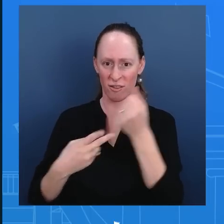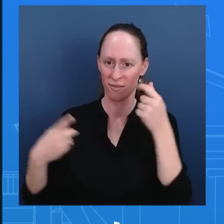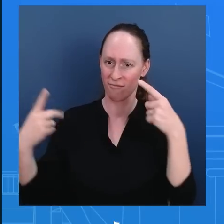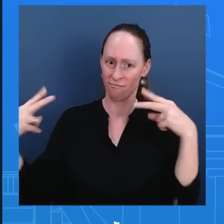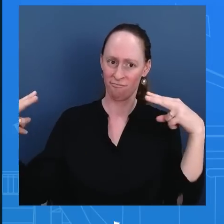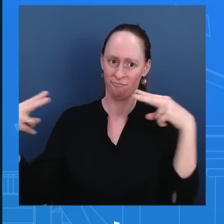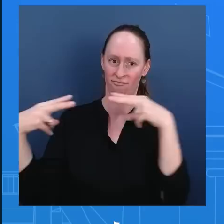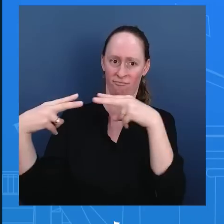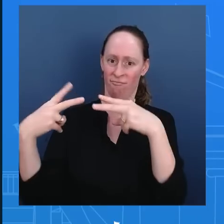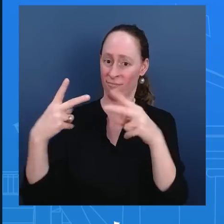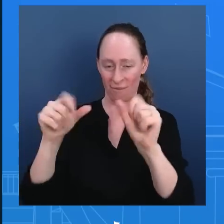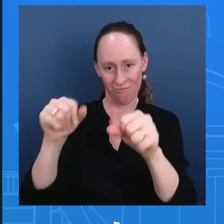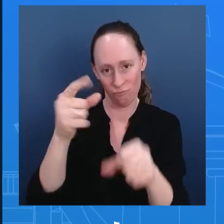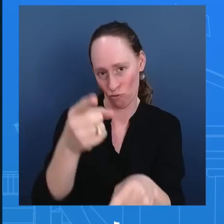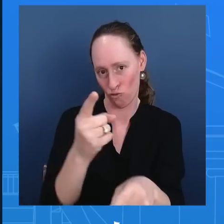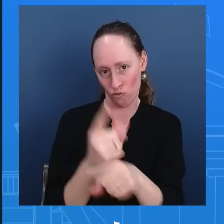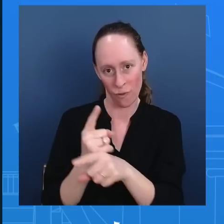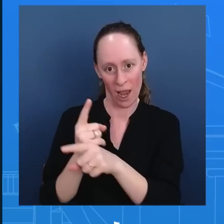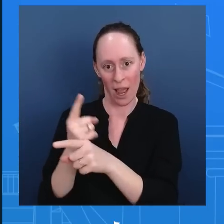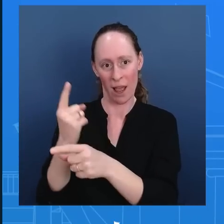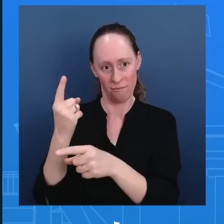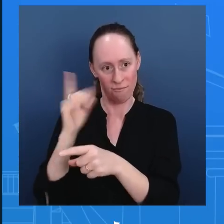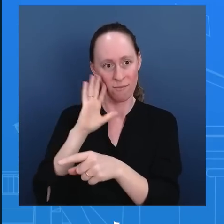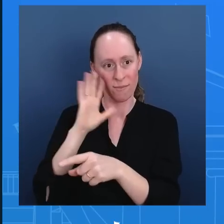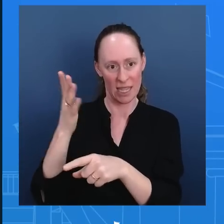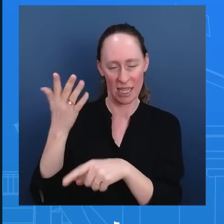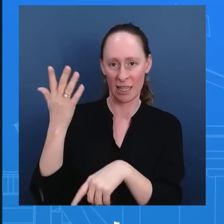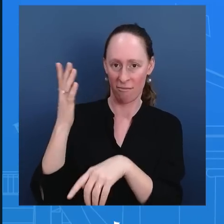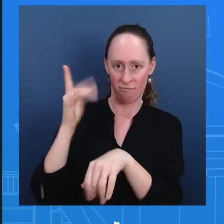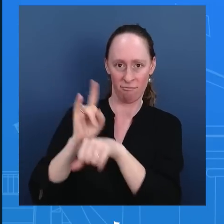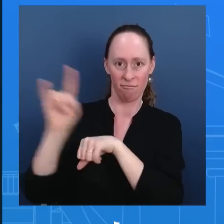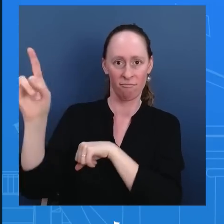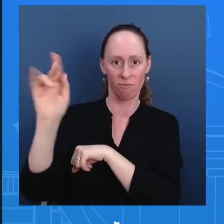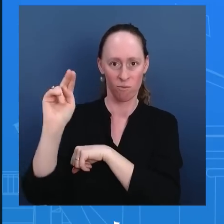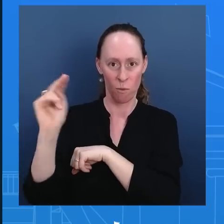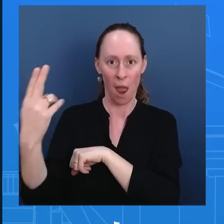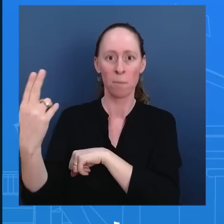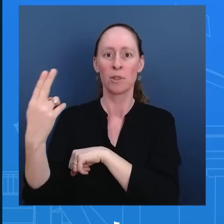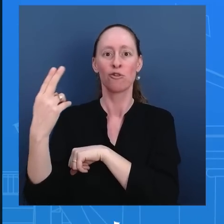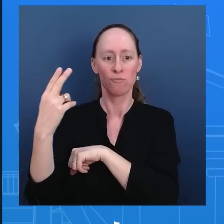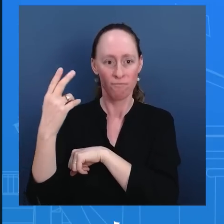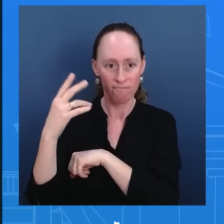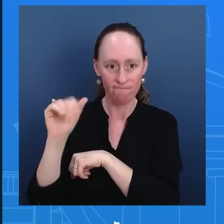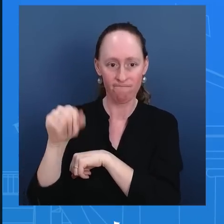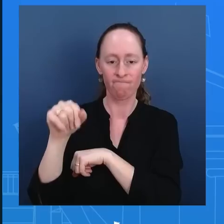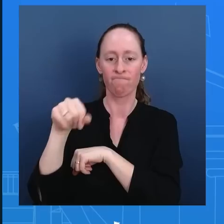to the Granite State with Senator Sanders, and they have been partners, right?